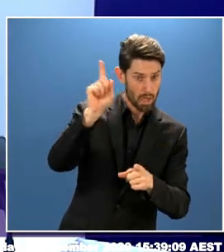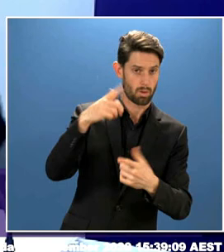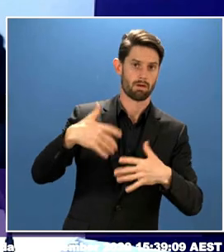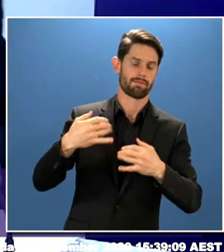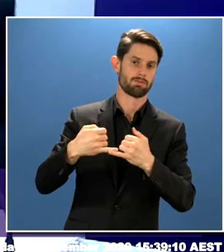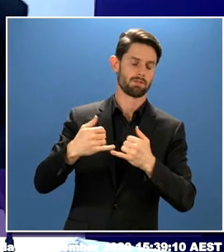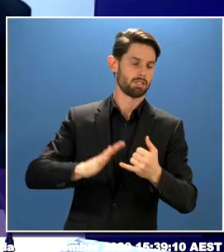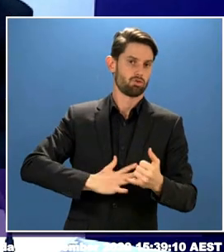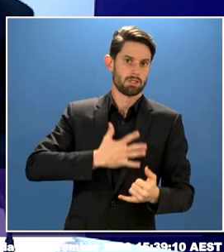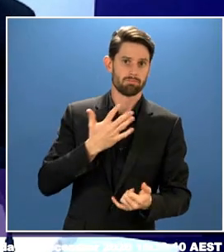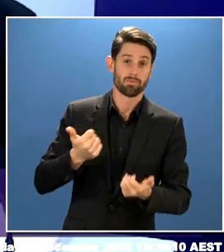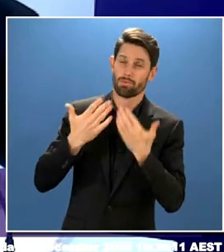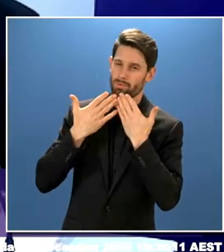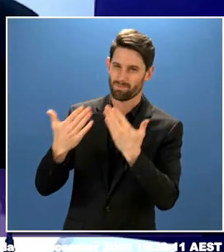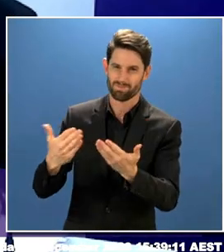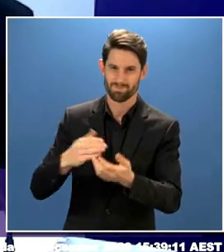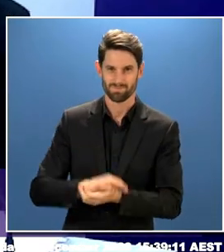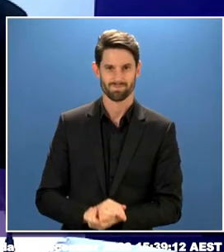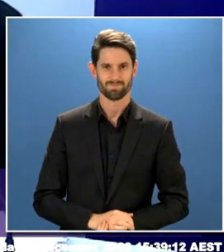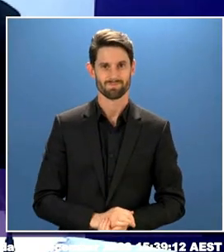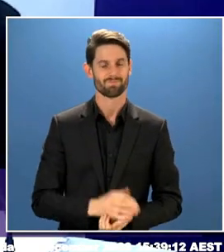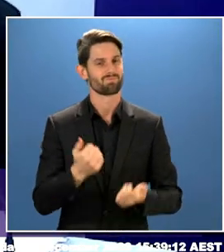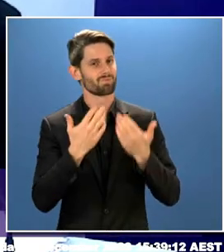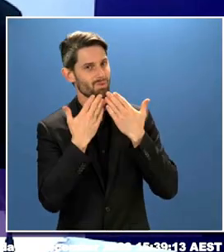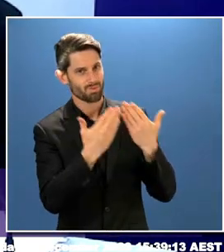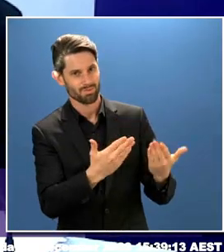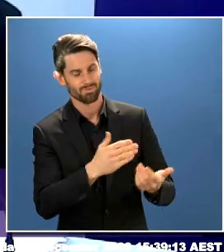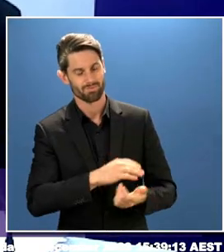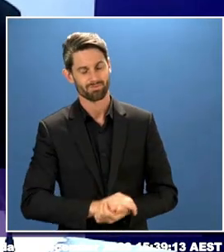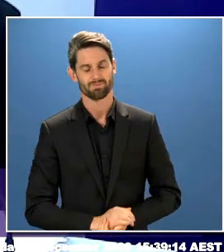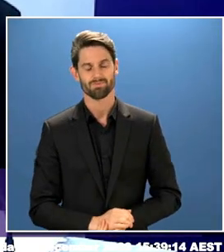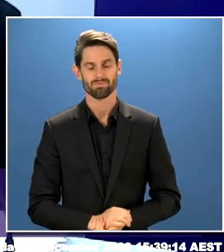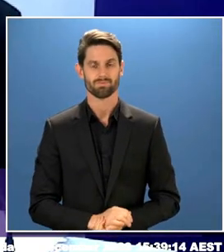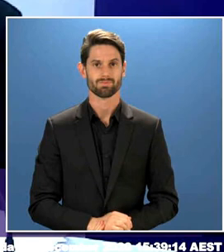and interesting. Thank you very much. Thank you. (CROSSTALK) Thank you.